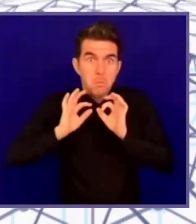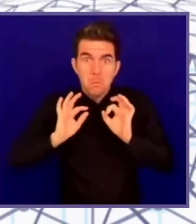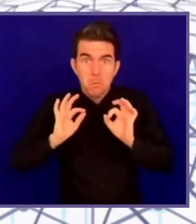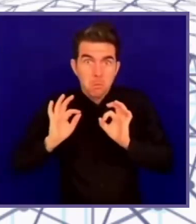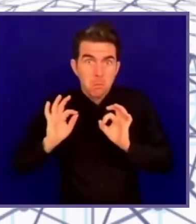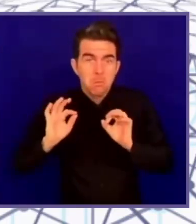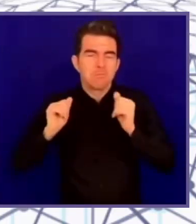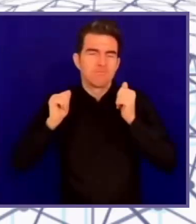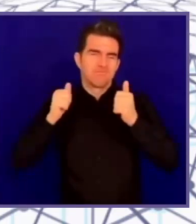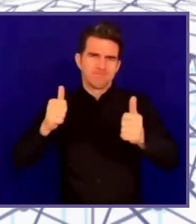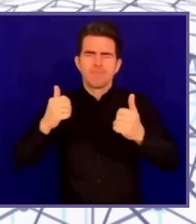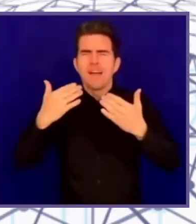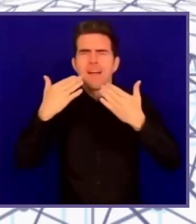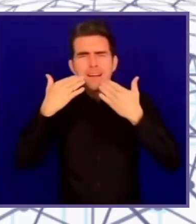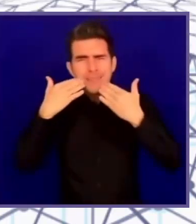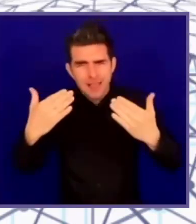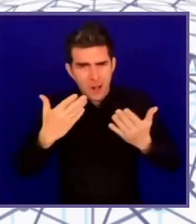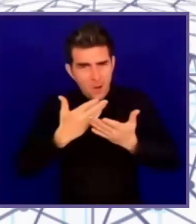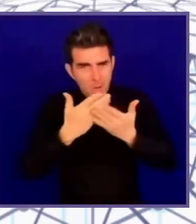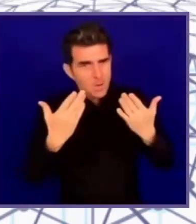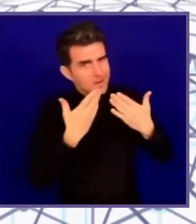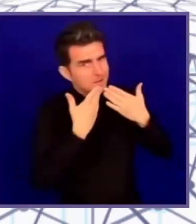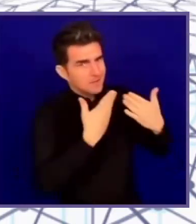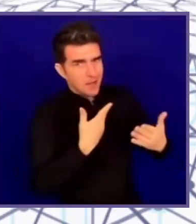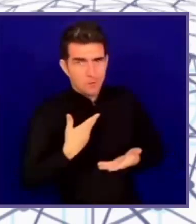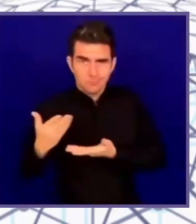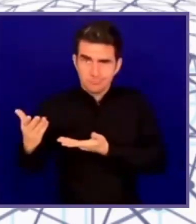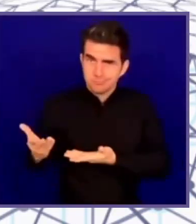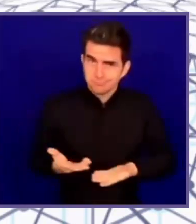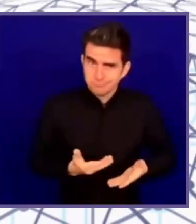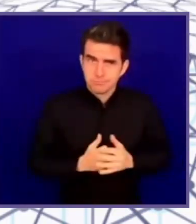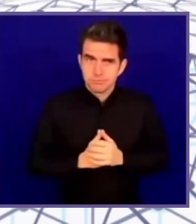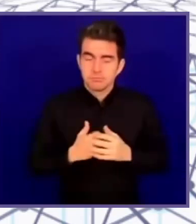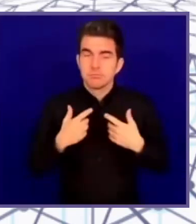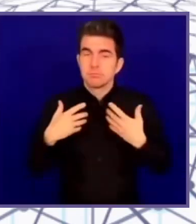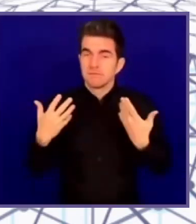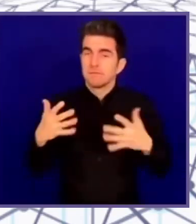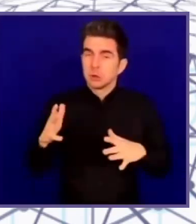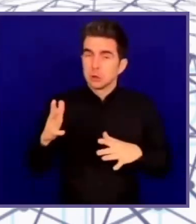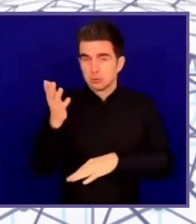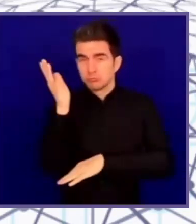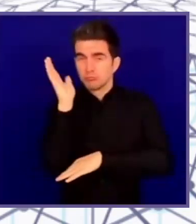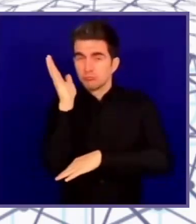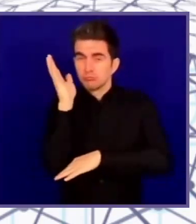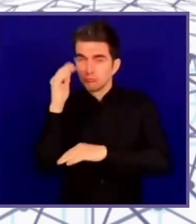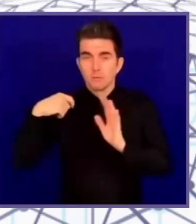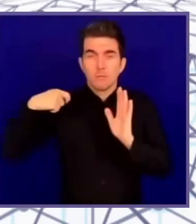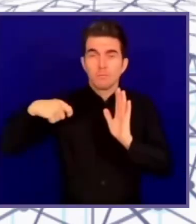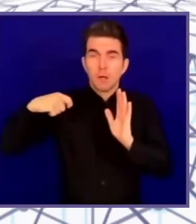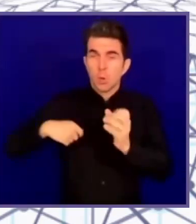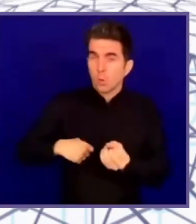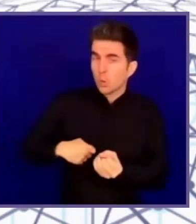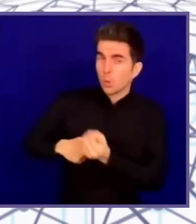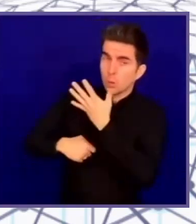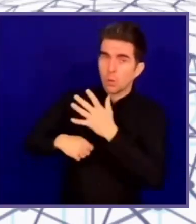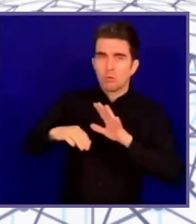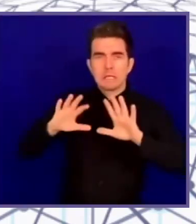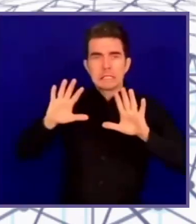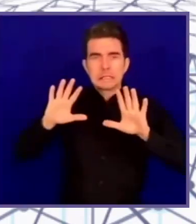10 minutes and four seconds. So I was gonna prepare that. But because I could come today, I looked at my video presentation on the train, it looked a bit dry. So I thought I'd actually be